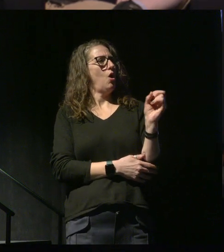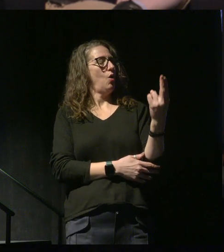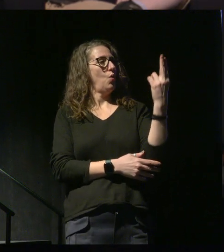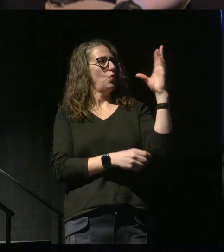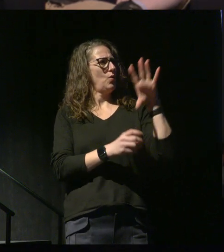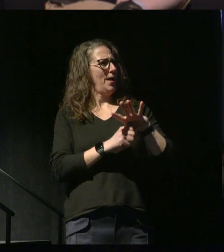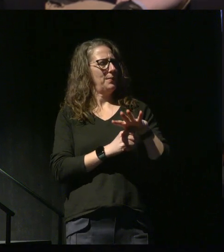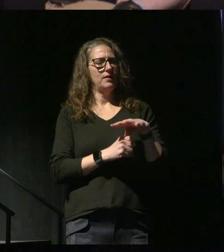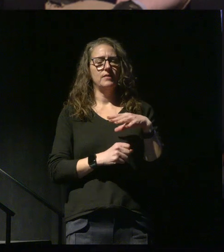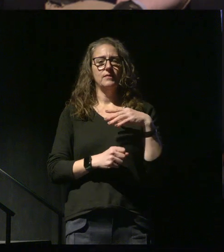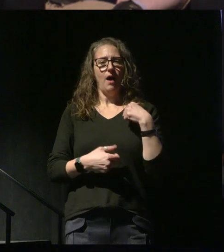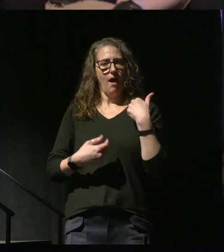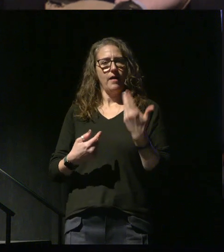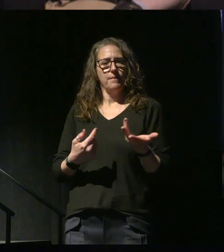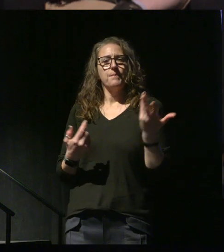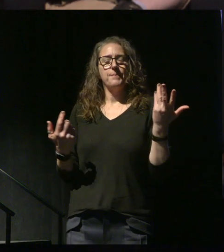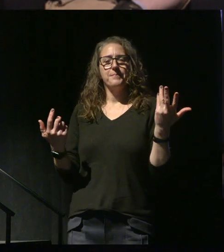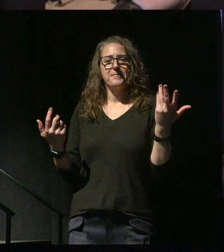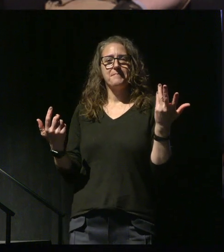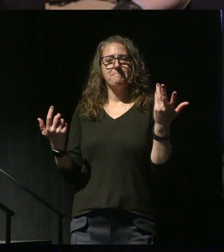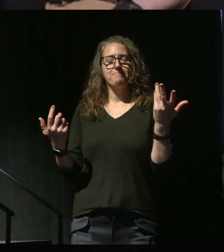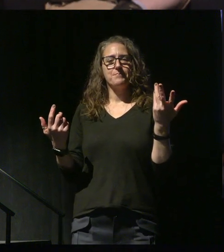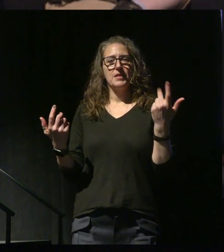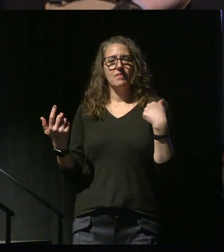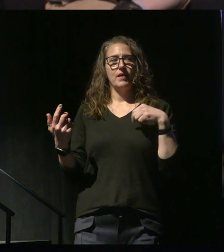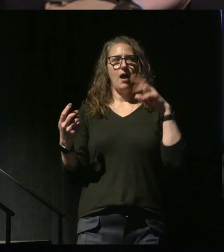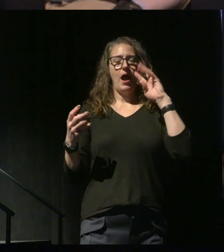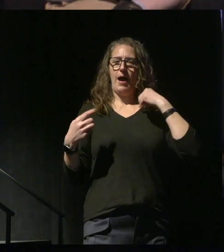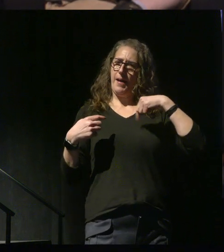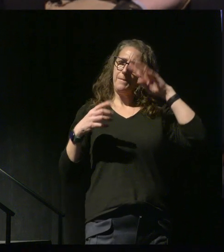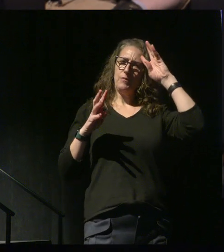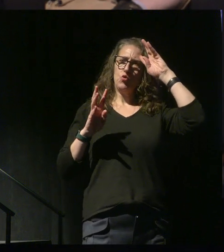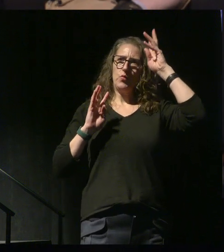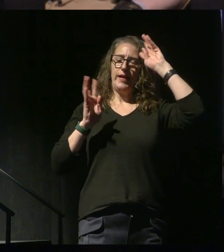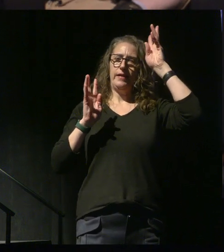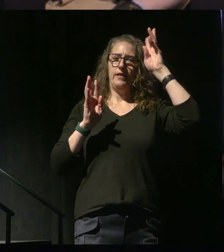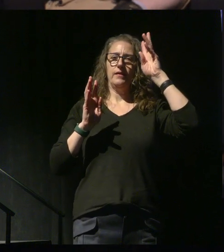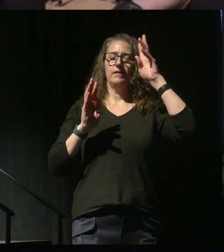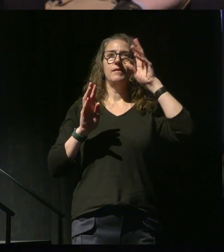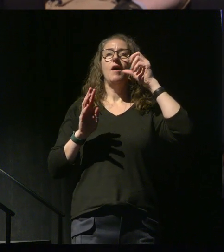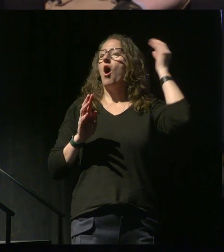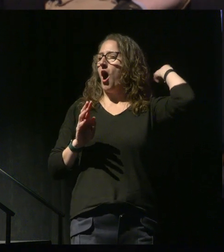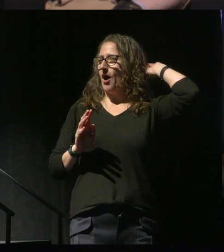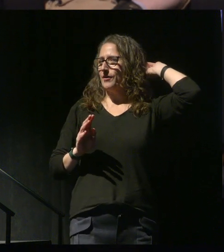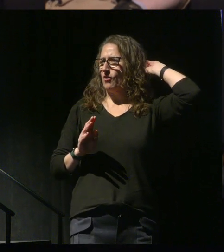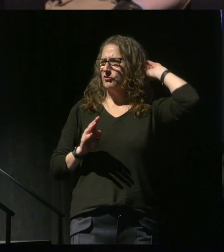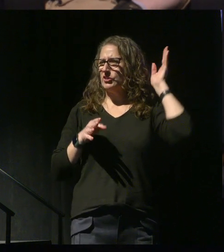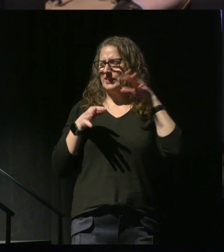Like I am, you know, like I'm creating unconscious explanatory commas right?